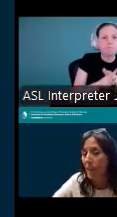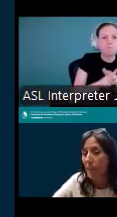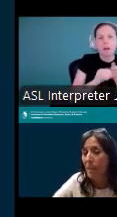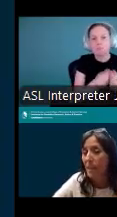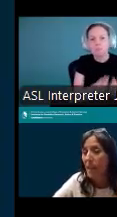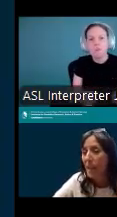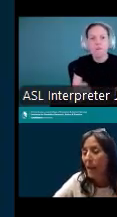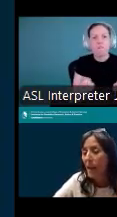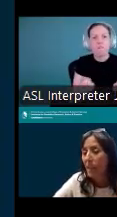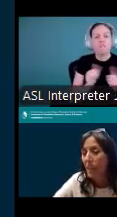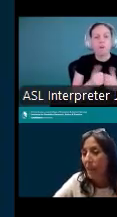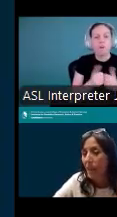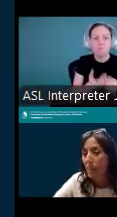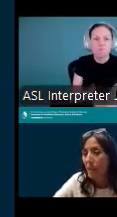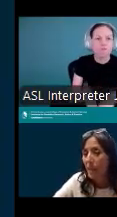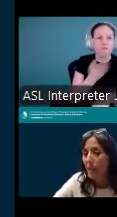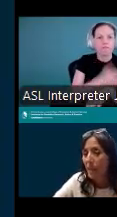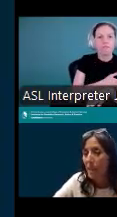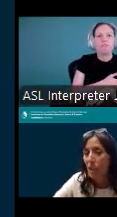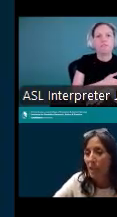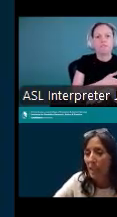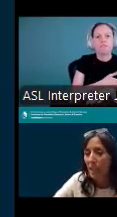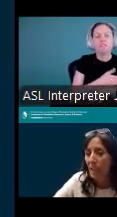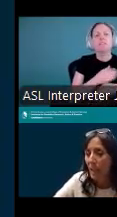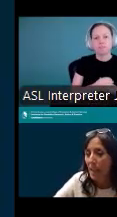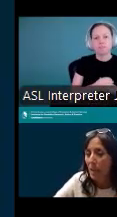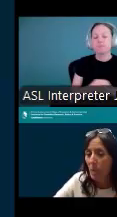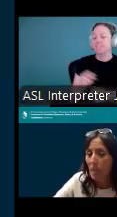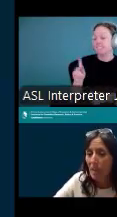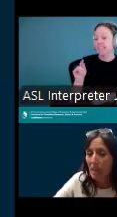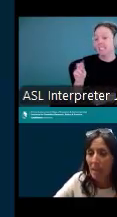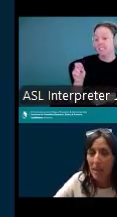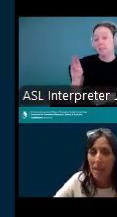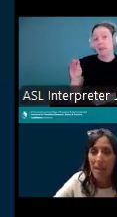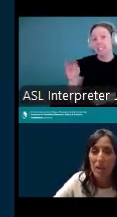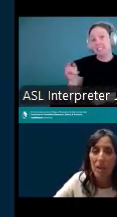case. Kait Bennington is sharing a case with us today, that she's